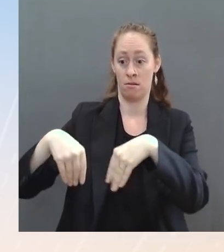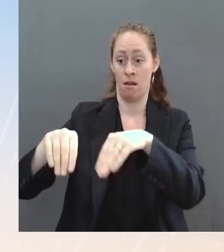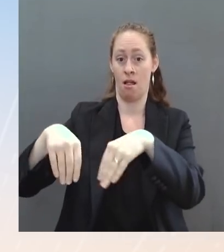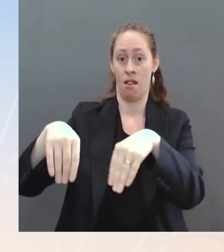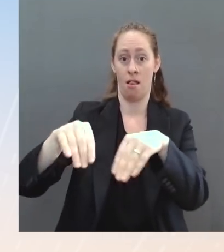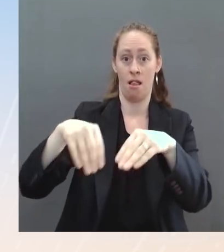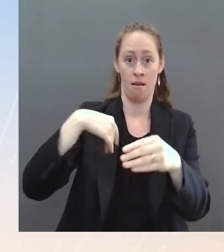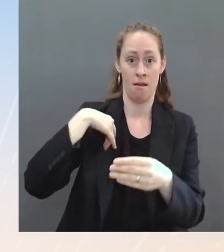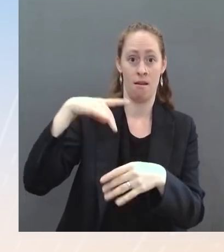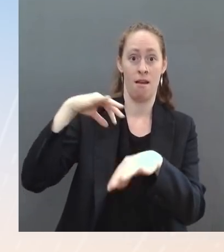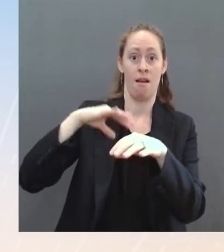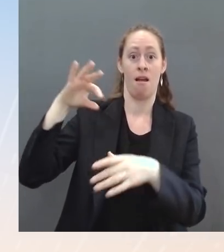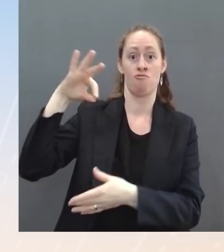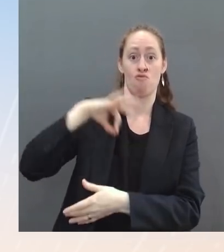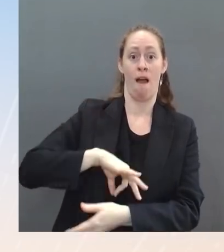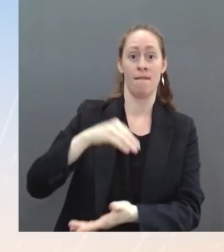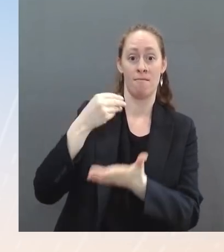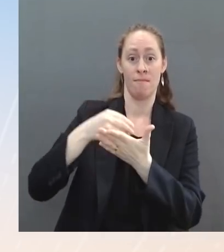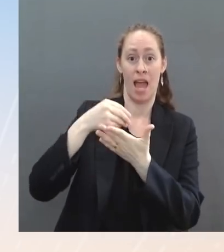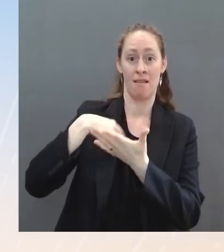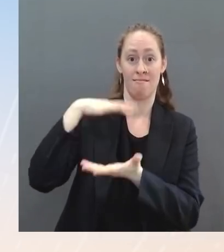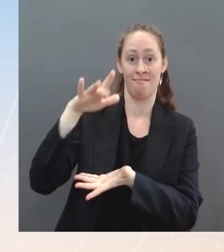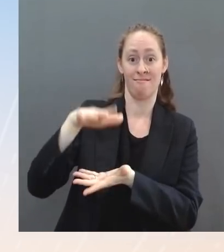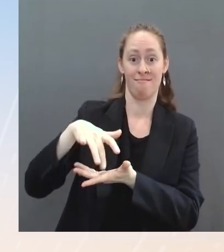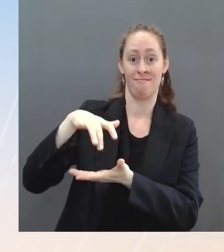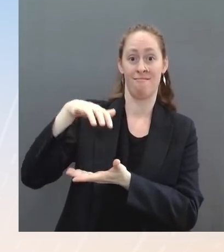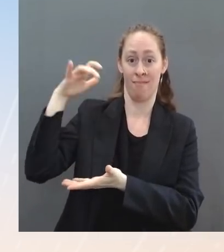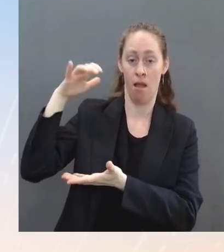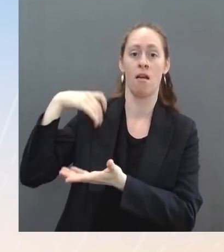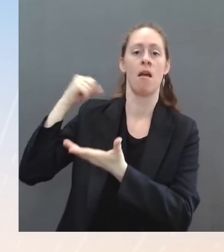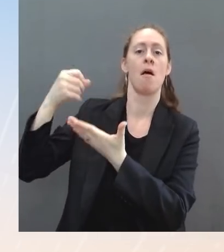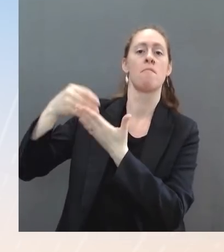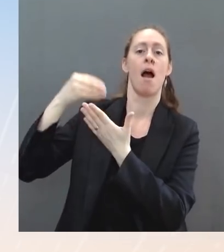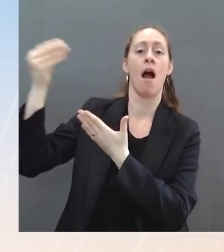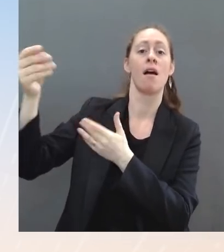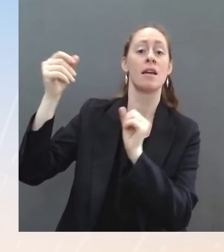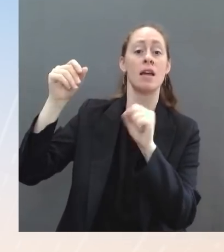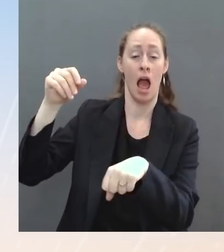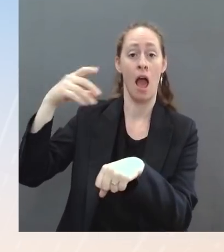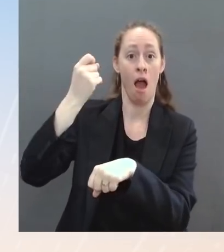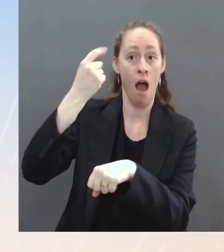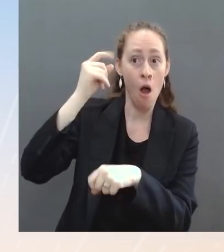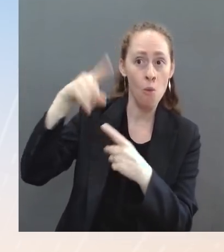And that's important for two reasons. One is, yeah, it provides that bridge to --